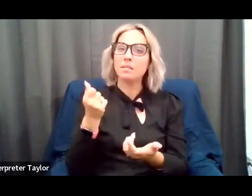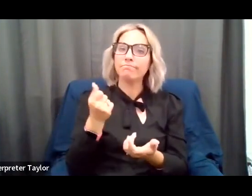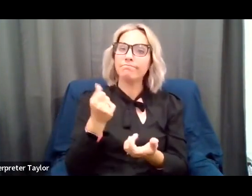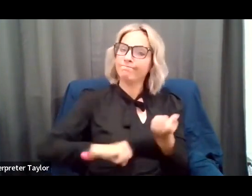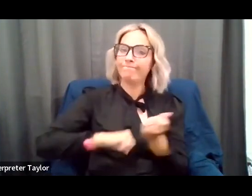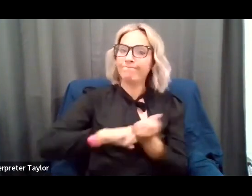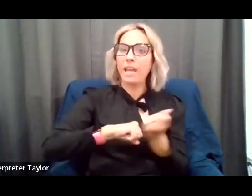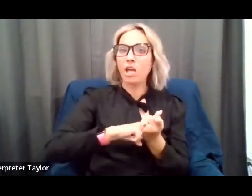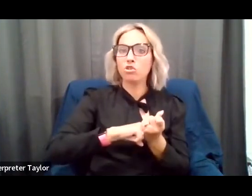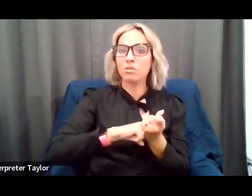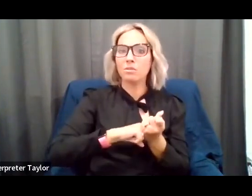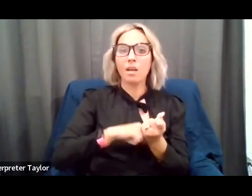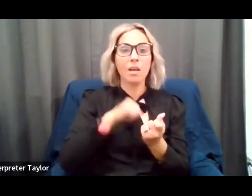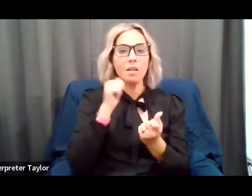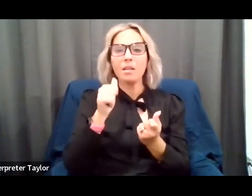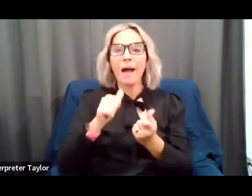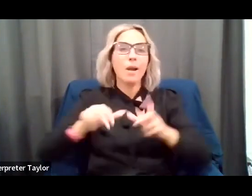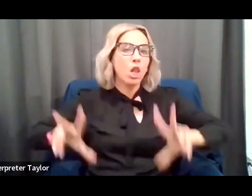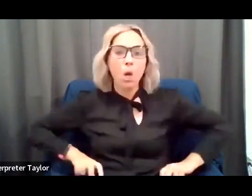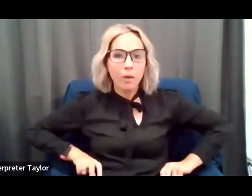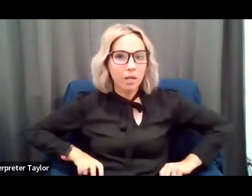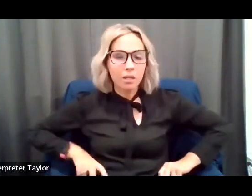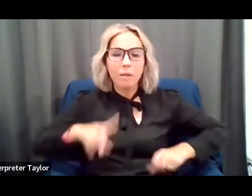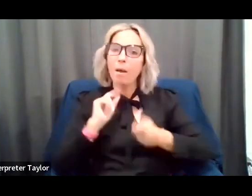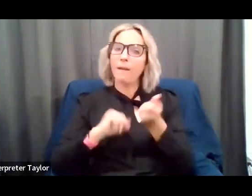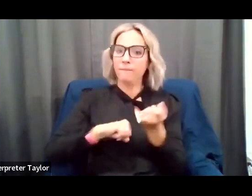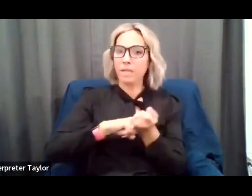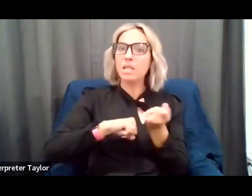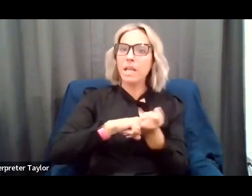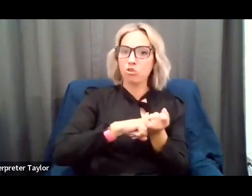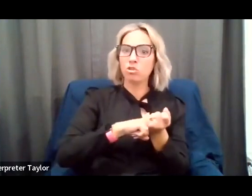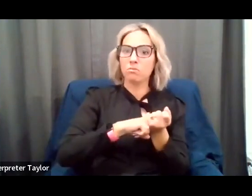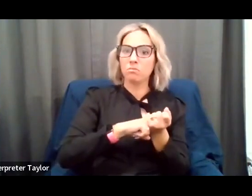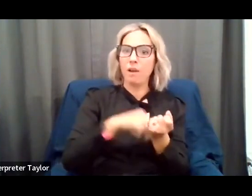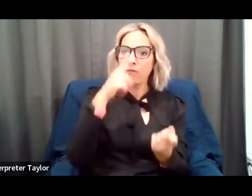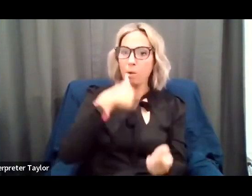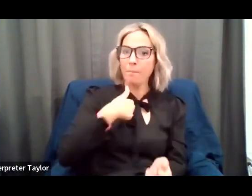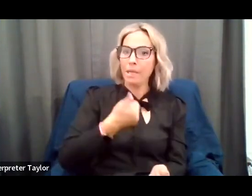not a gloating, of indication in that for me personally,